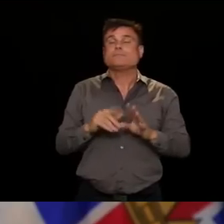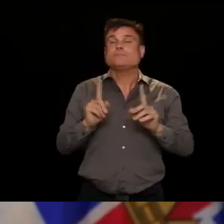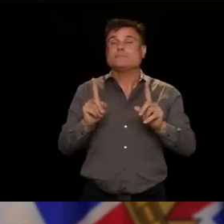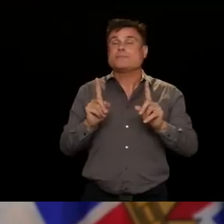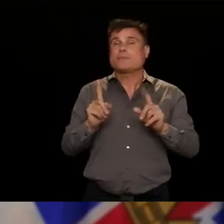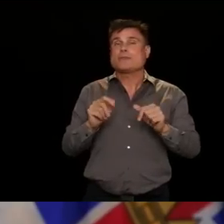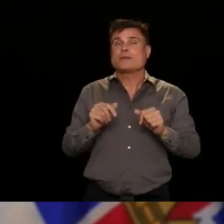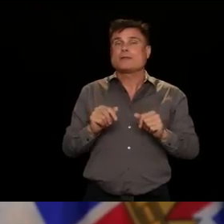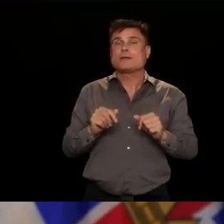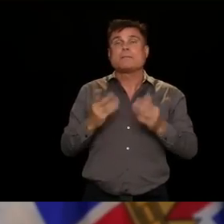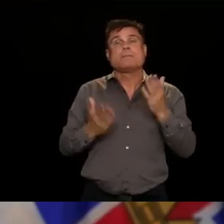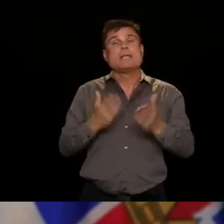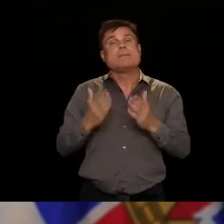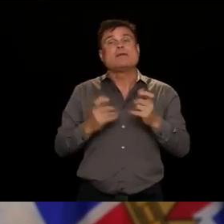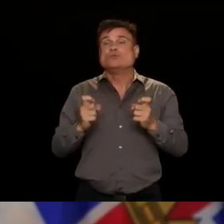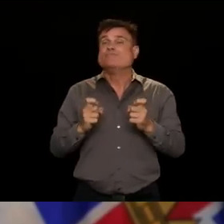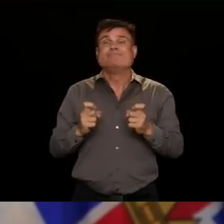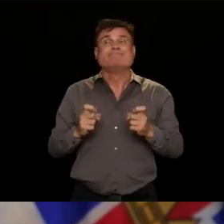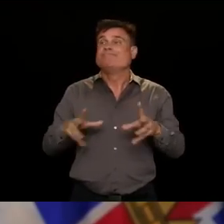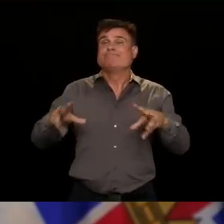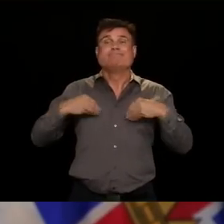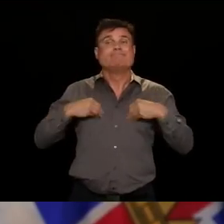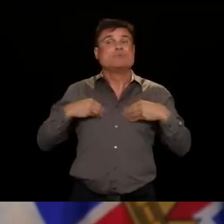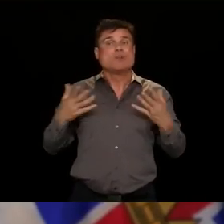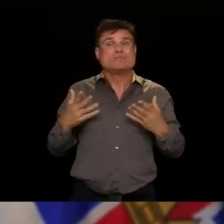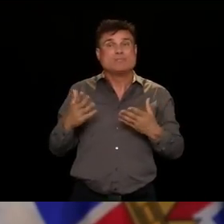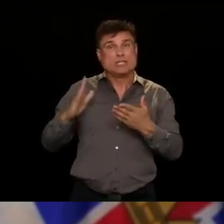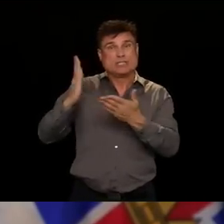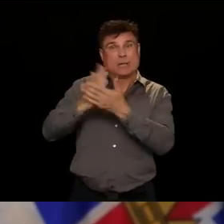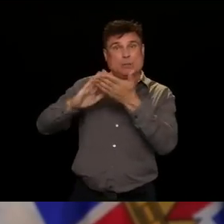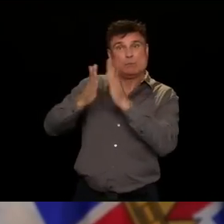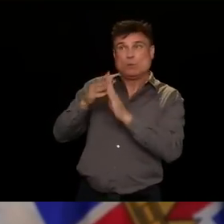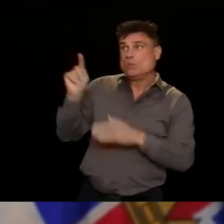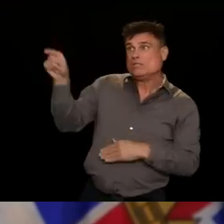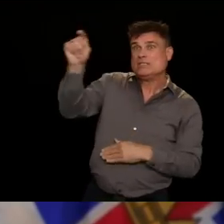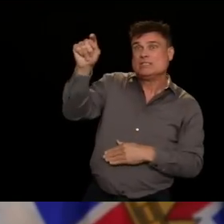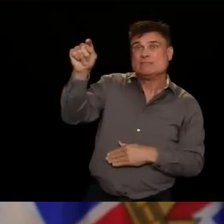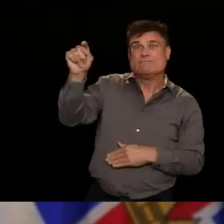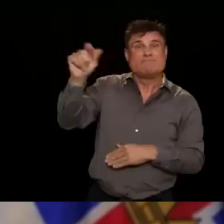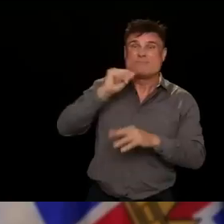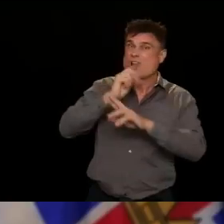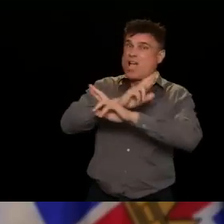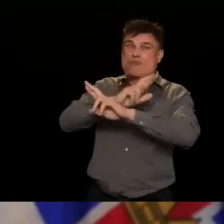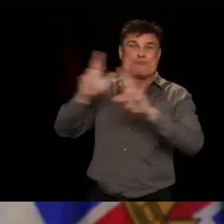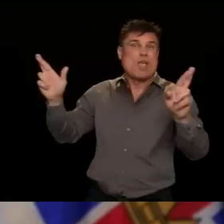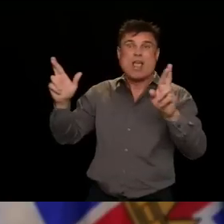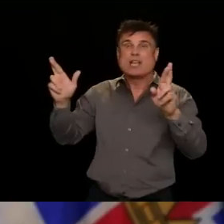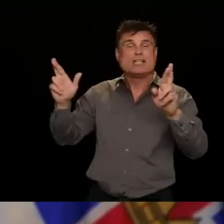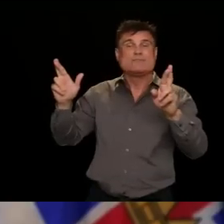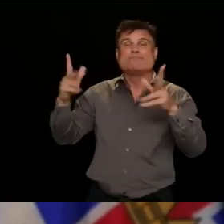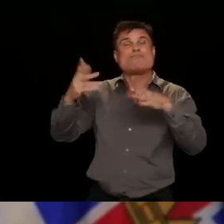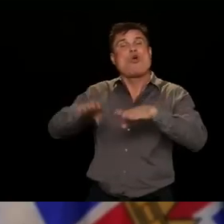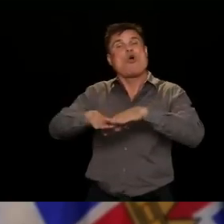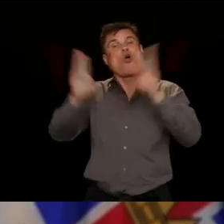and it may take community efforts to stop doing certain things. And we have to be accepting